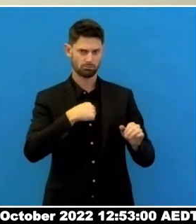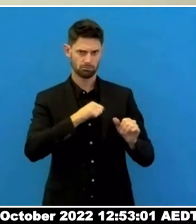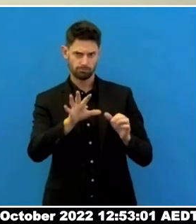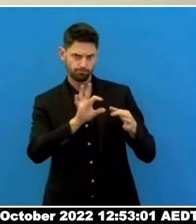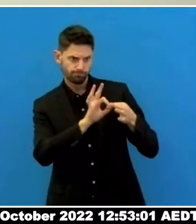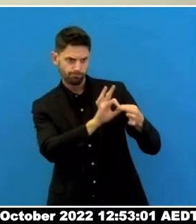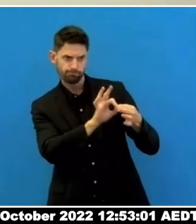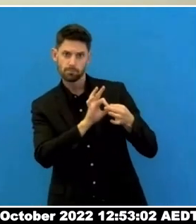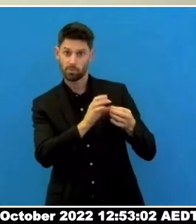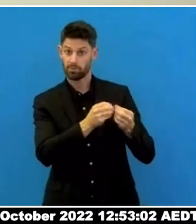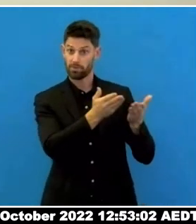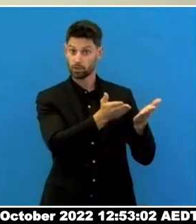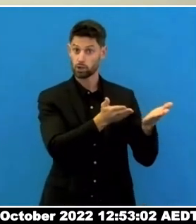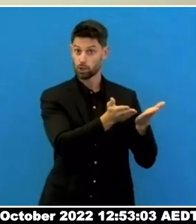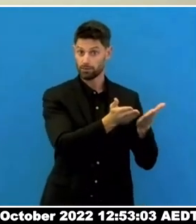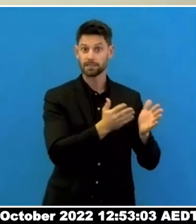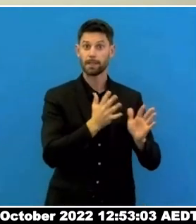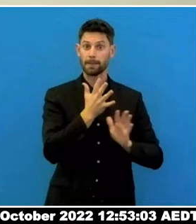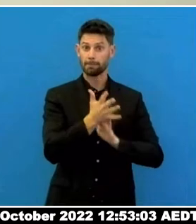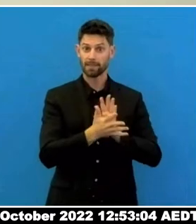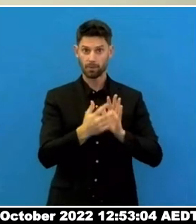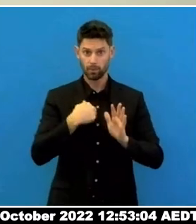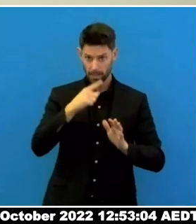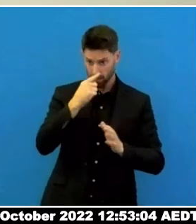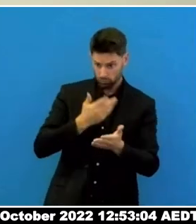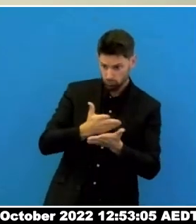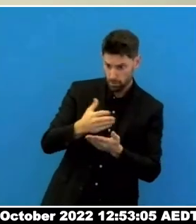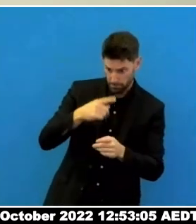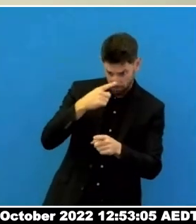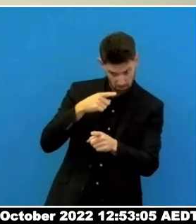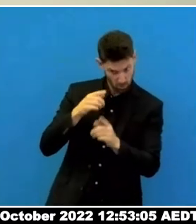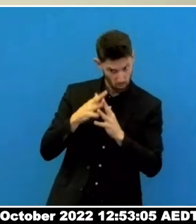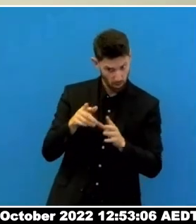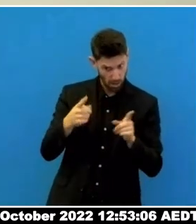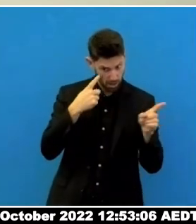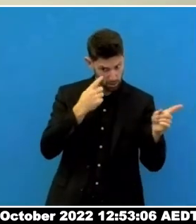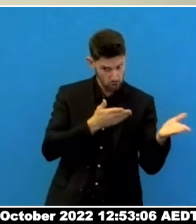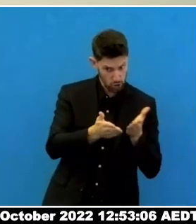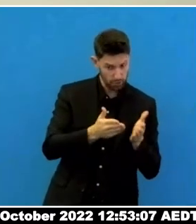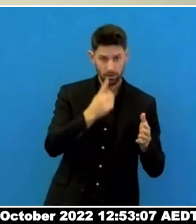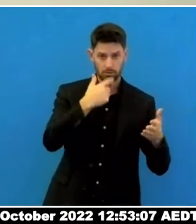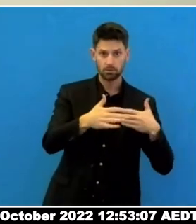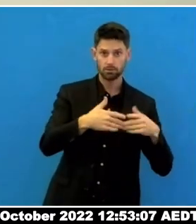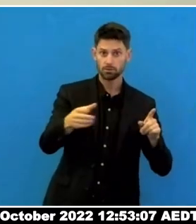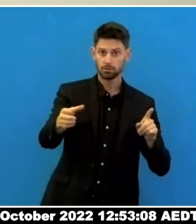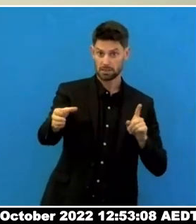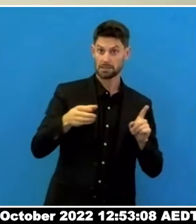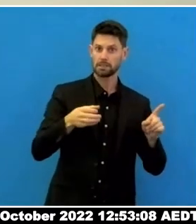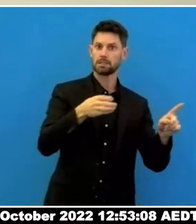we are able to we are able to discuss referral pathways and, for example, we might have they might come to our offices to provide